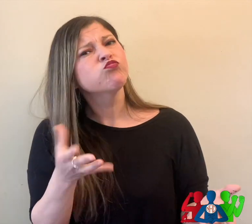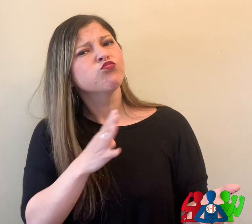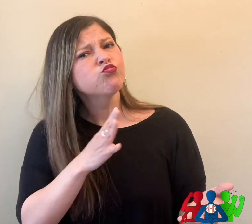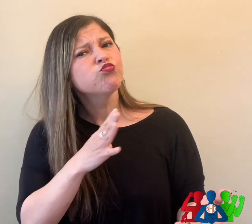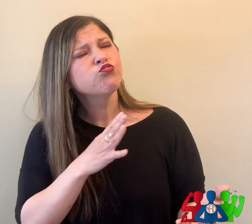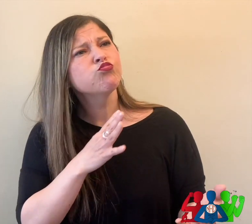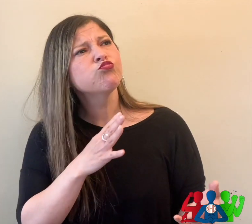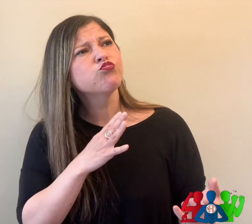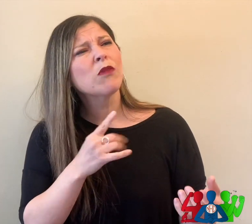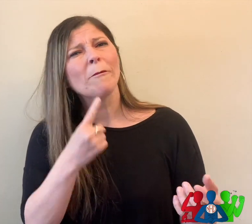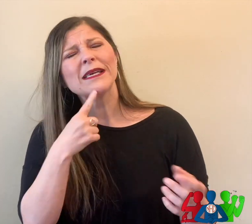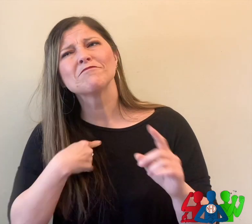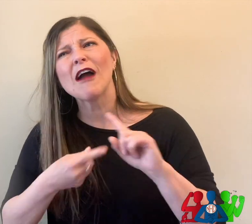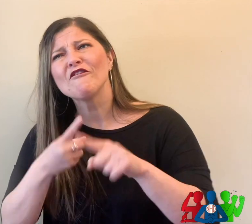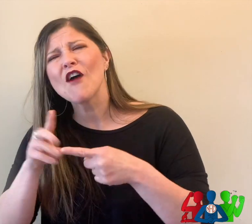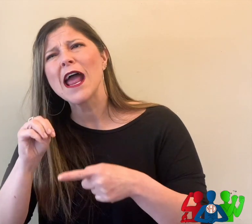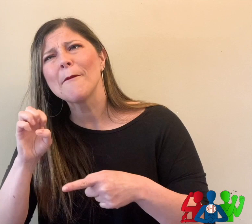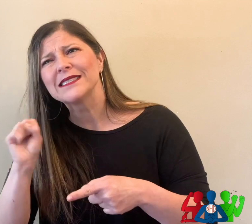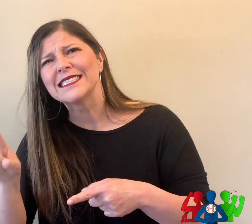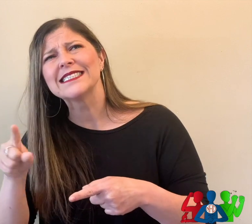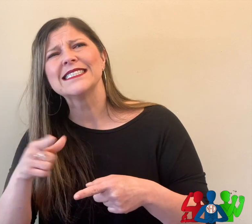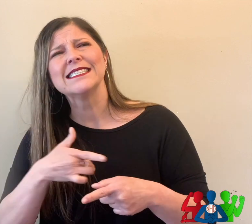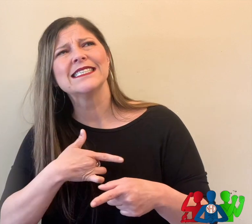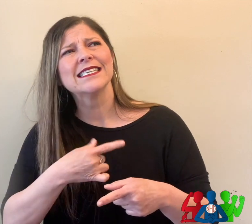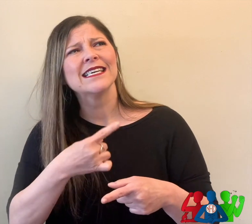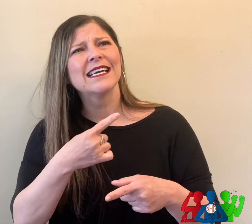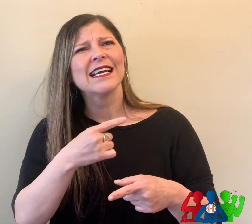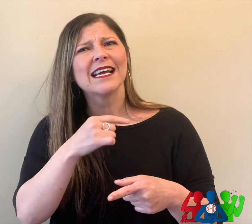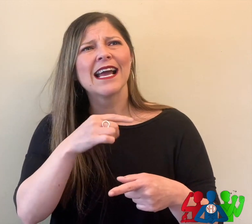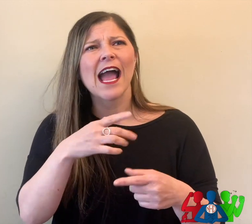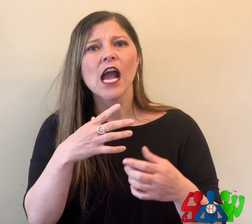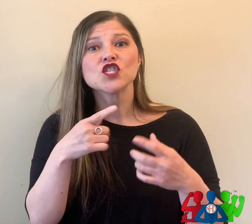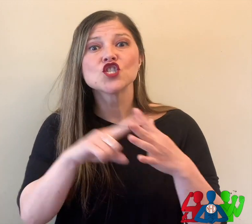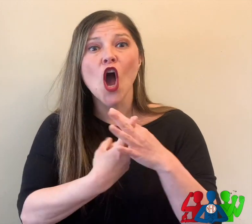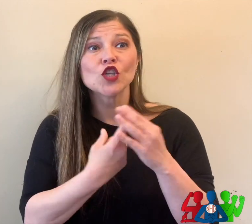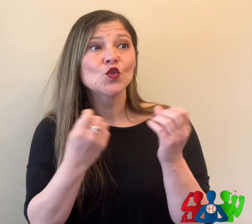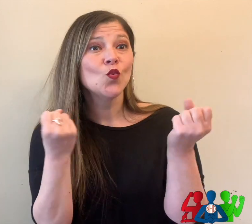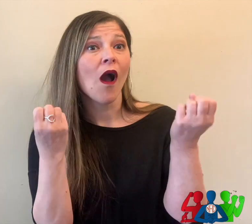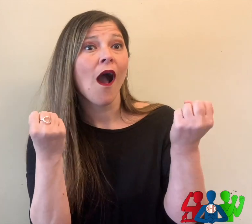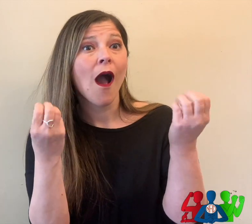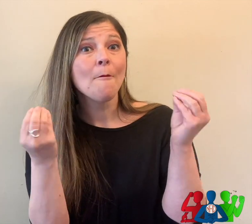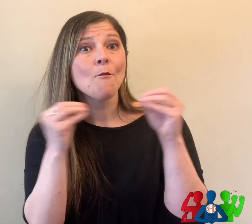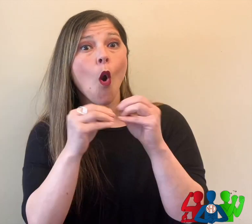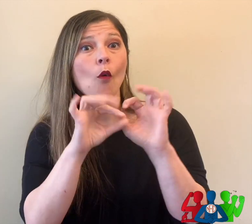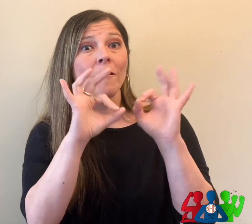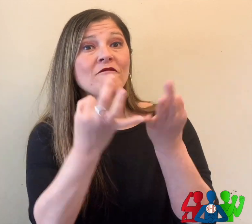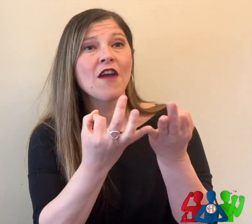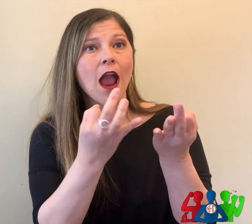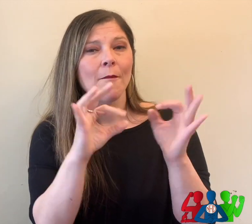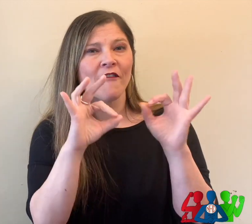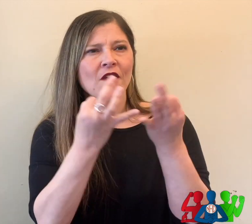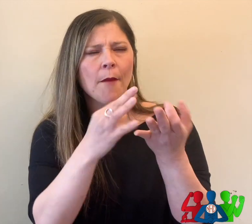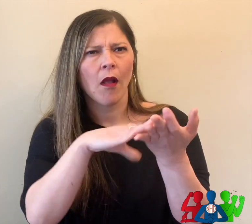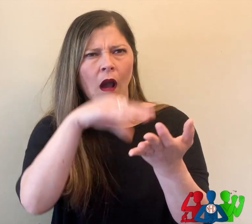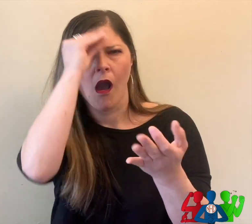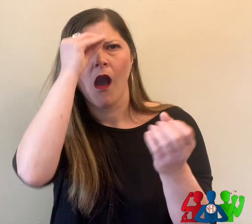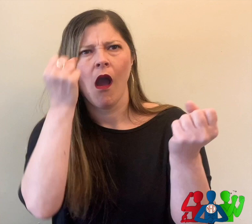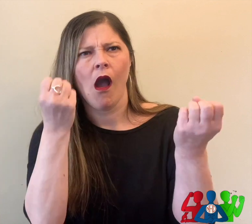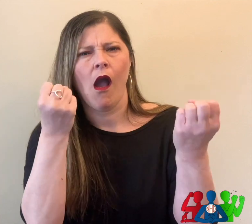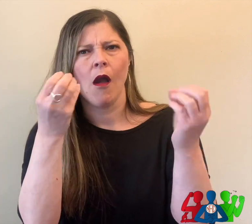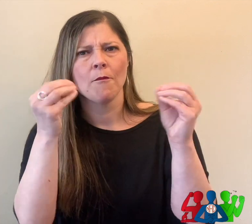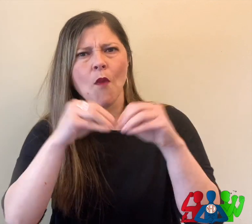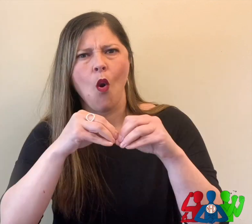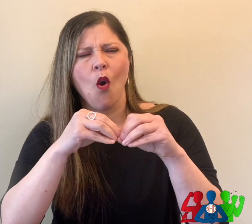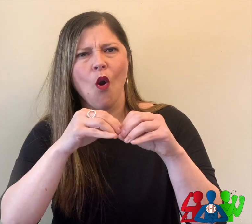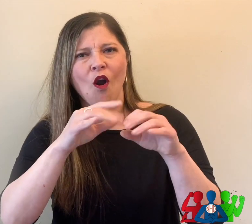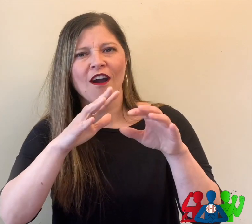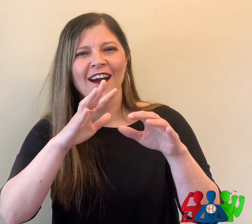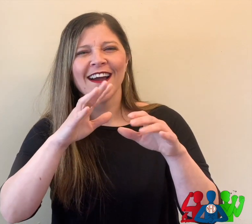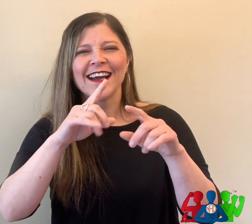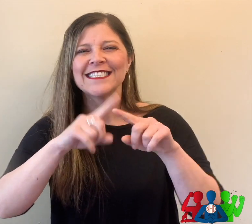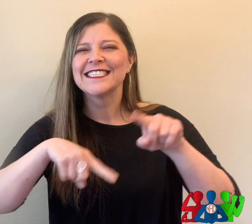family conversations or they miss their friends at school or they feel like they're starting